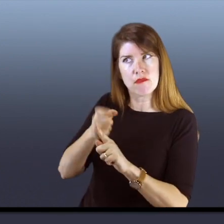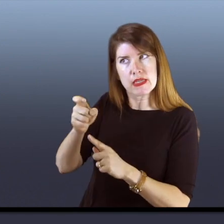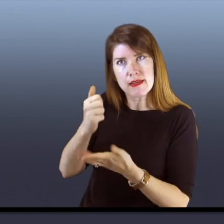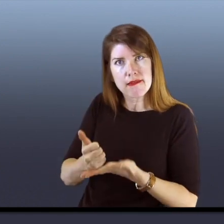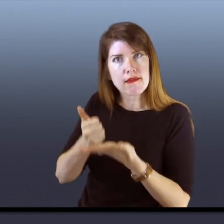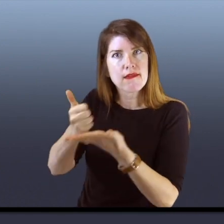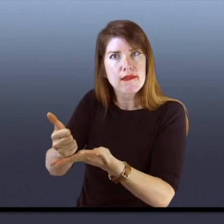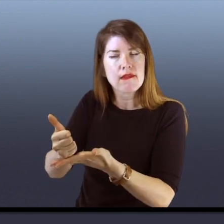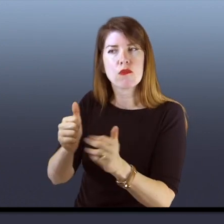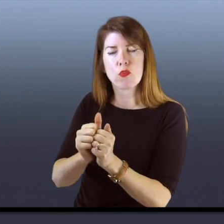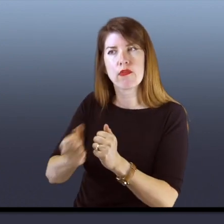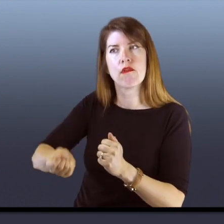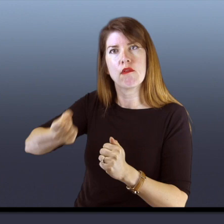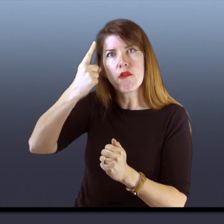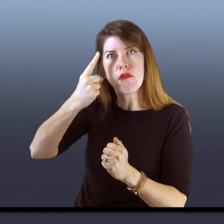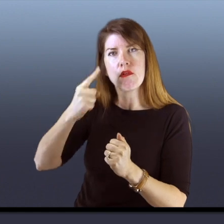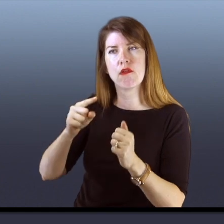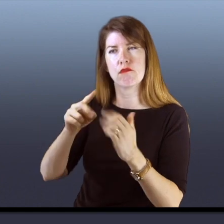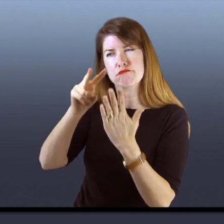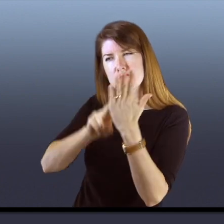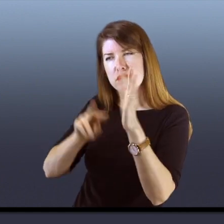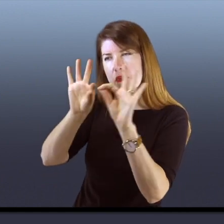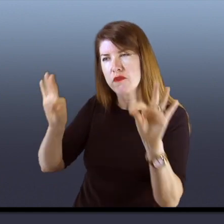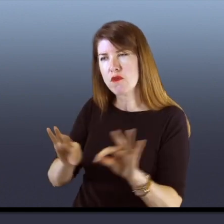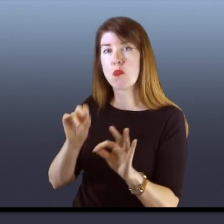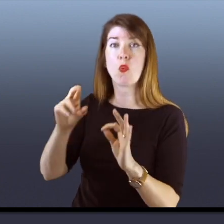The communication mode of the client is also a barrier.